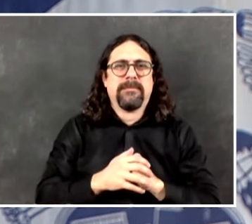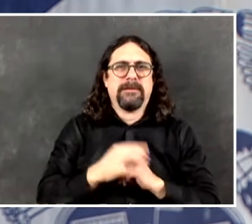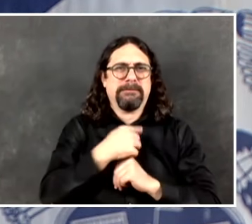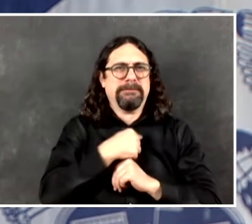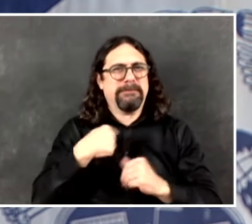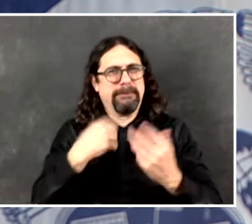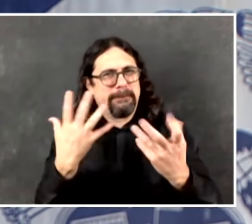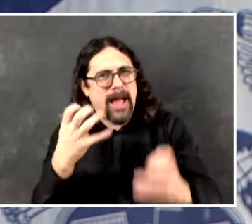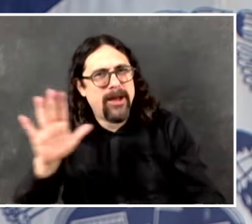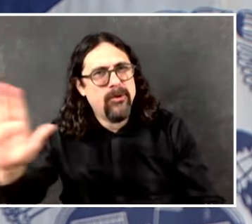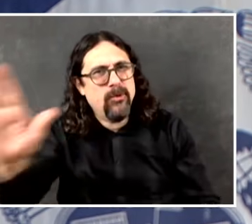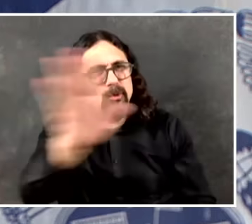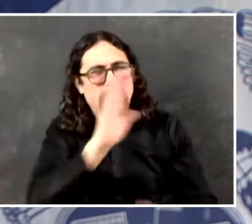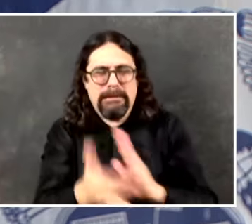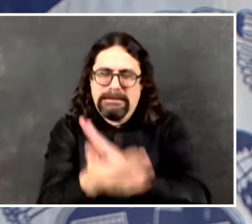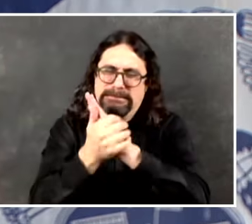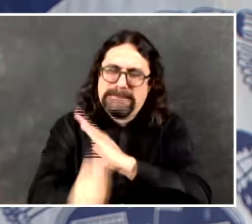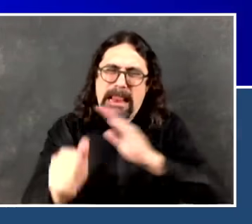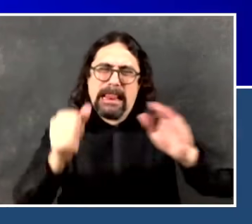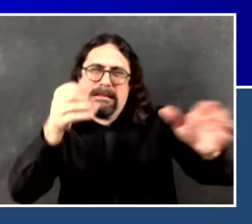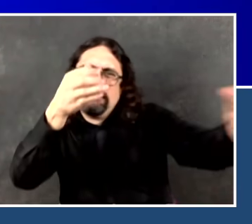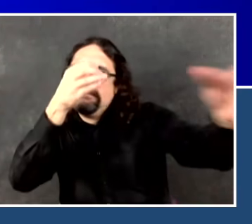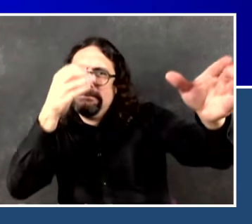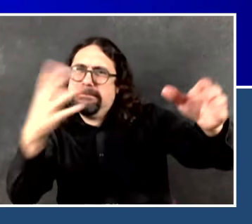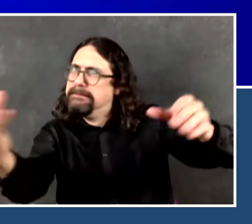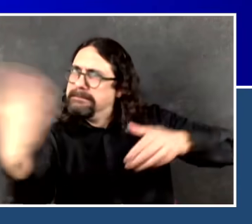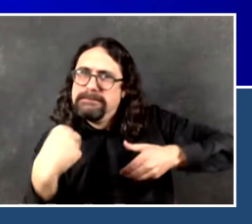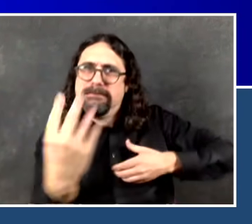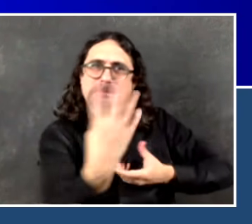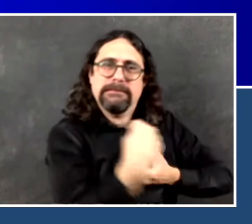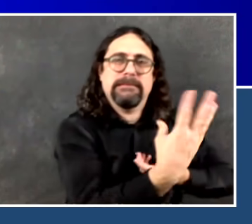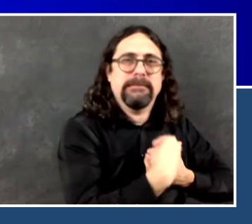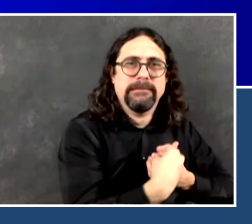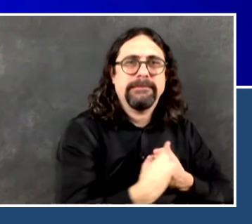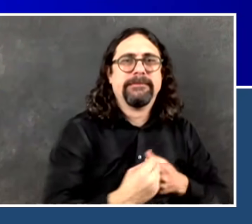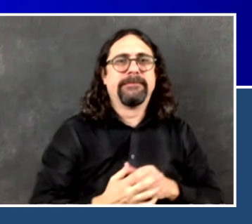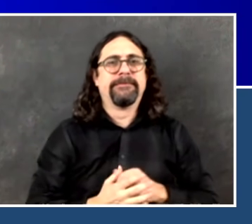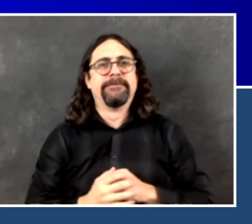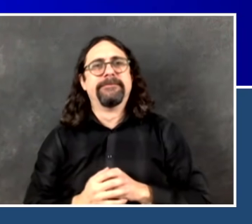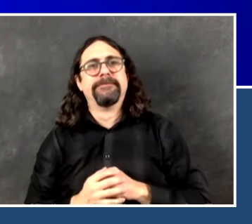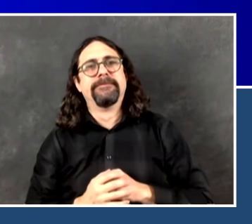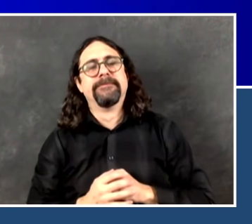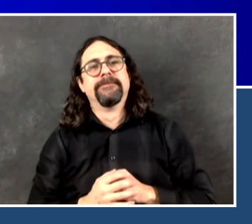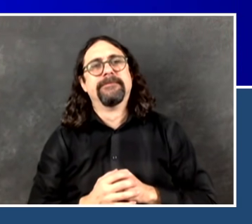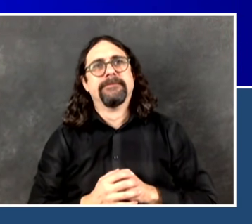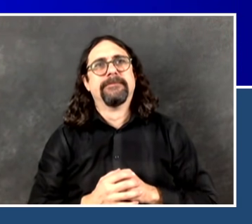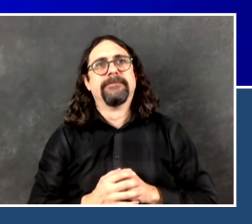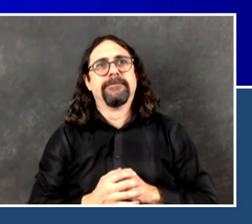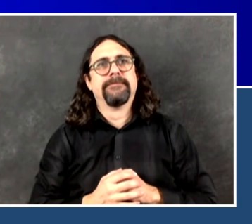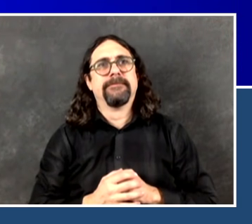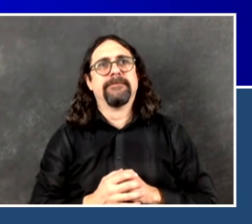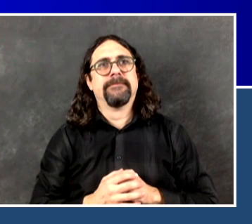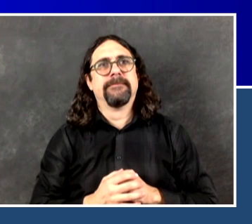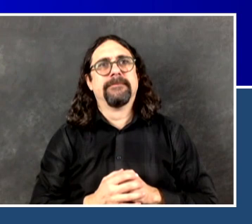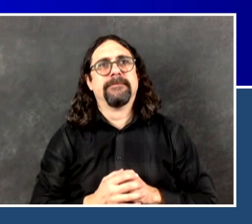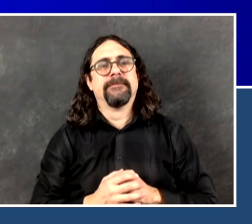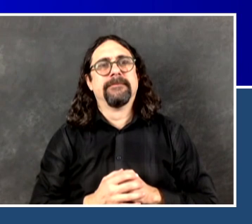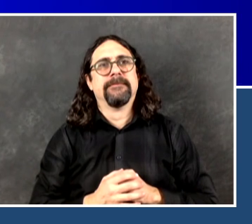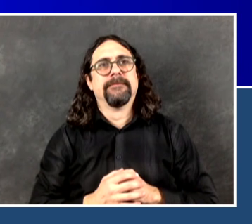PERSPECTIVES TO LPHE US DO ALL WE DO. SO THE RESTART IS THE FIRST THING